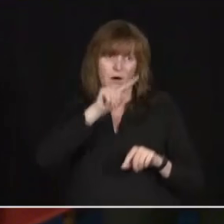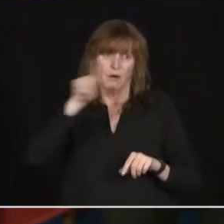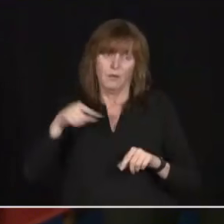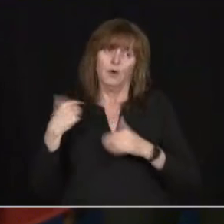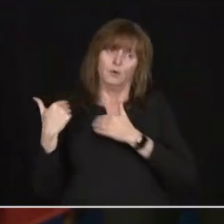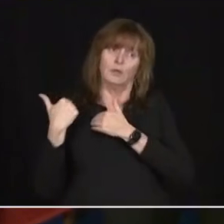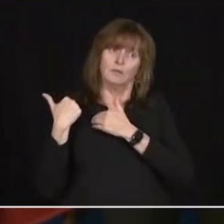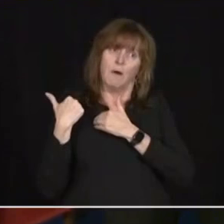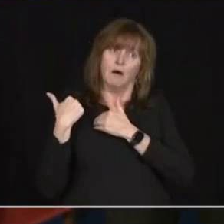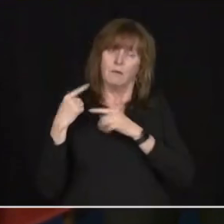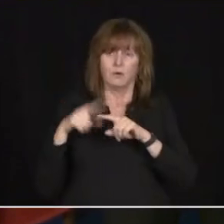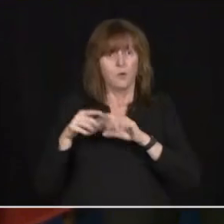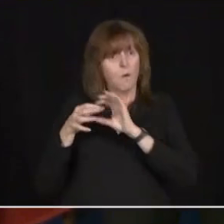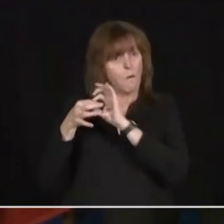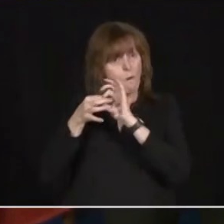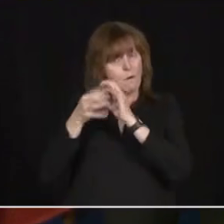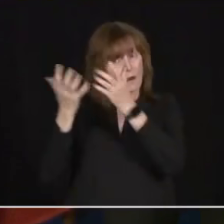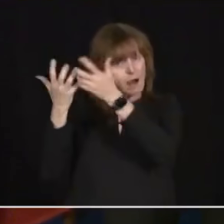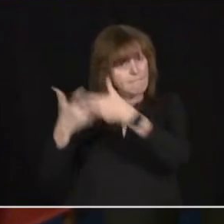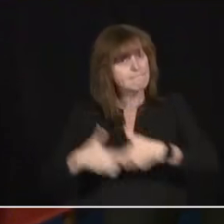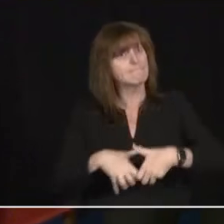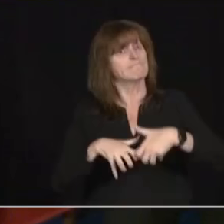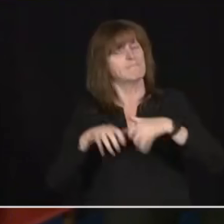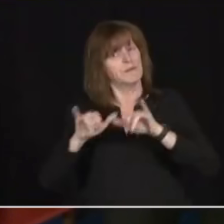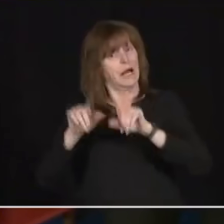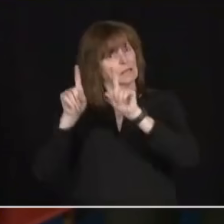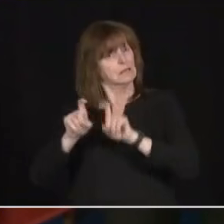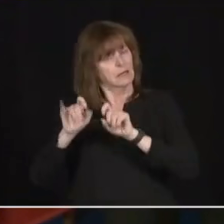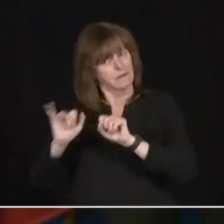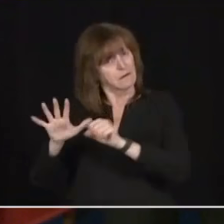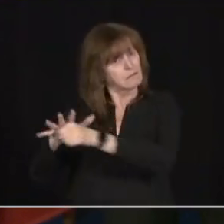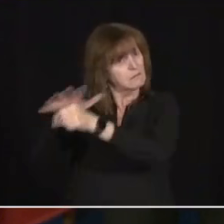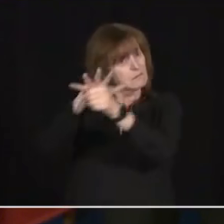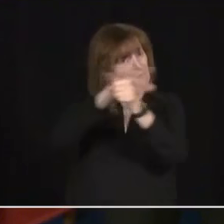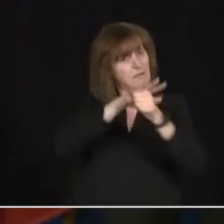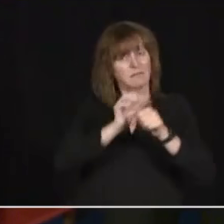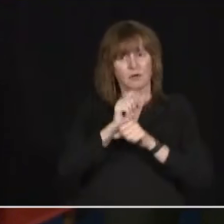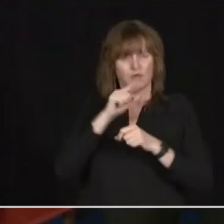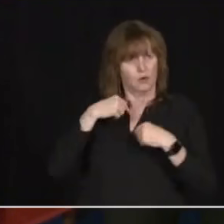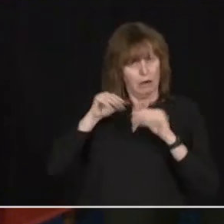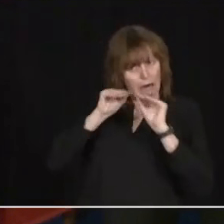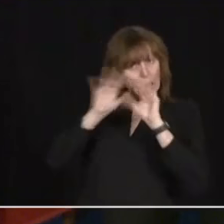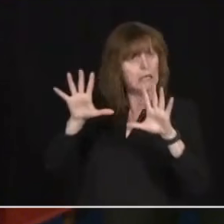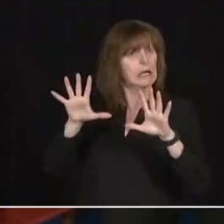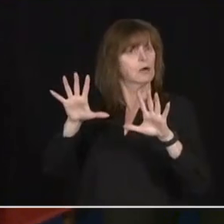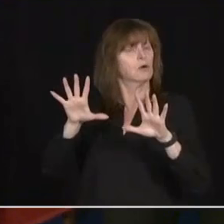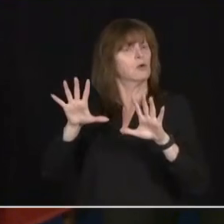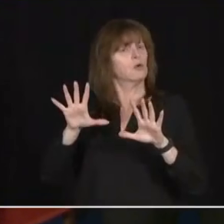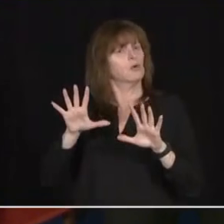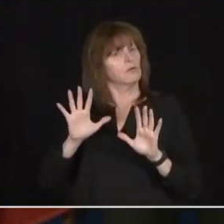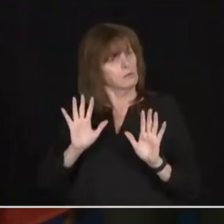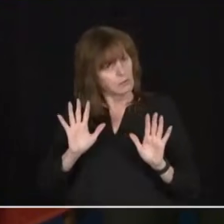They do have responsibility to coordinate testing and maybe we will make it very clear when the province puts down a